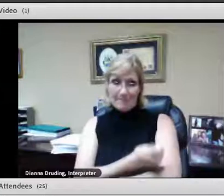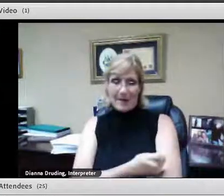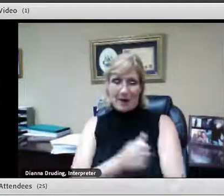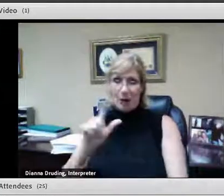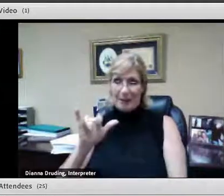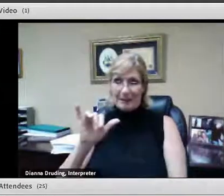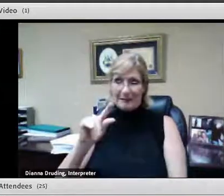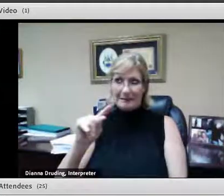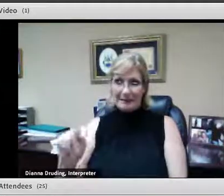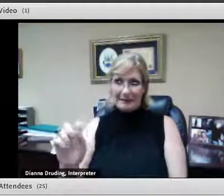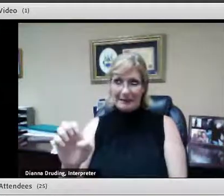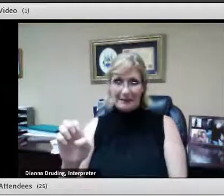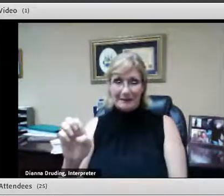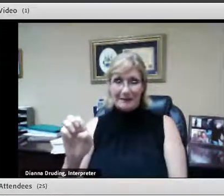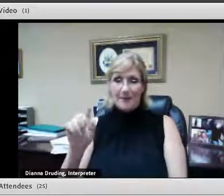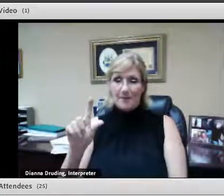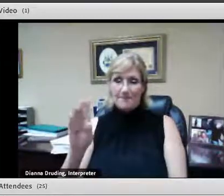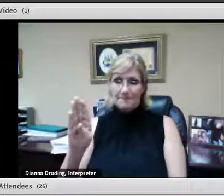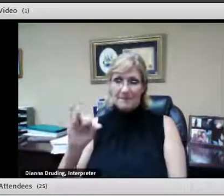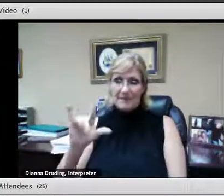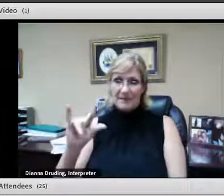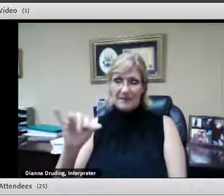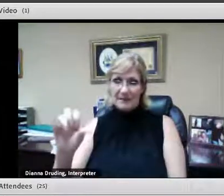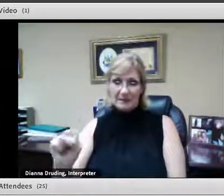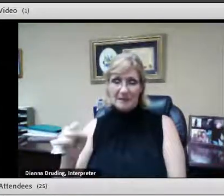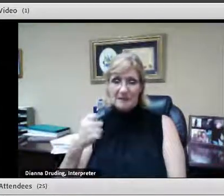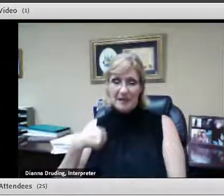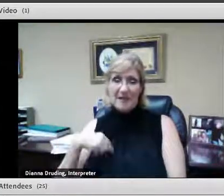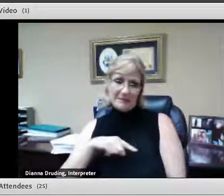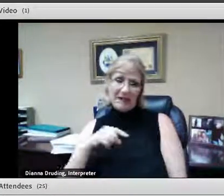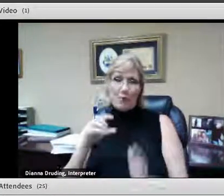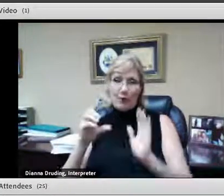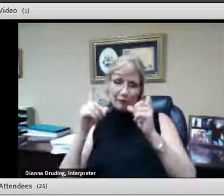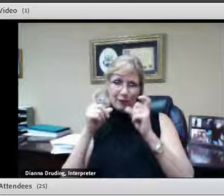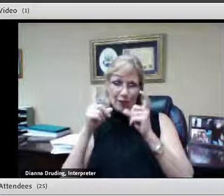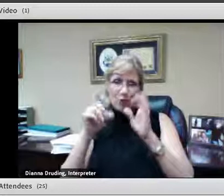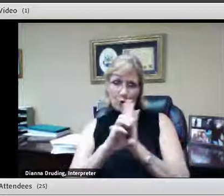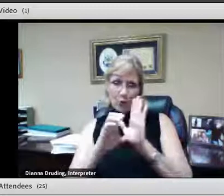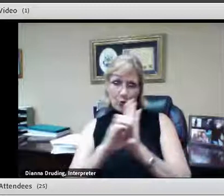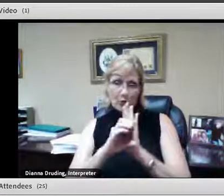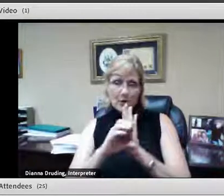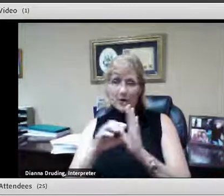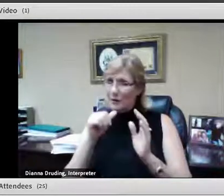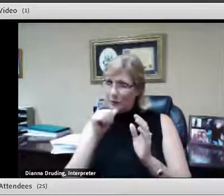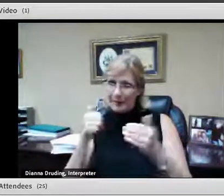This isn't our photo, unfortunately, but we didn't have a powered soccer player here.